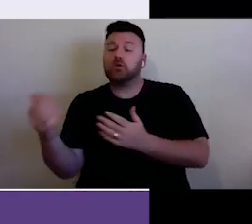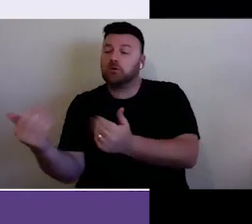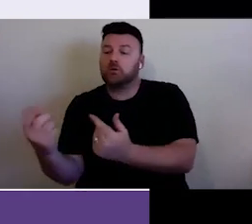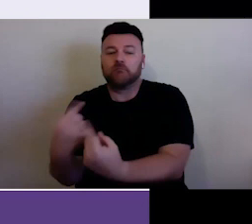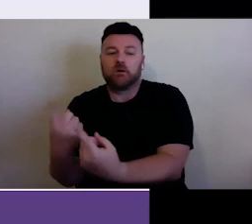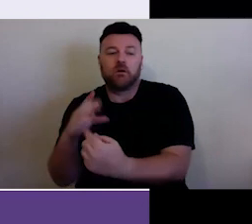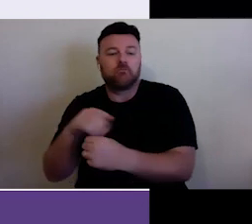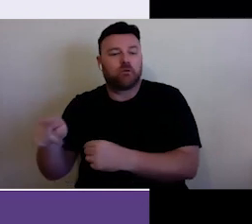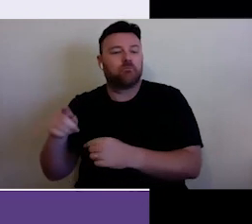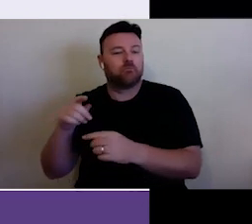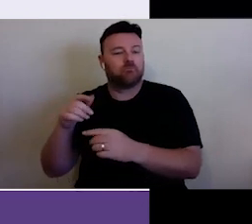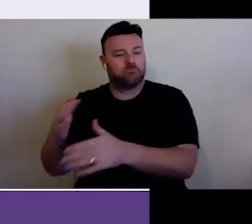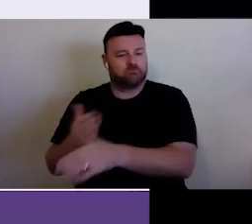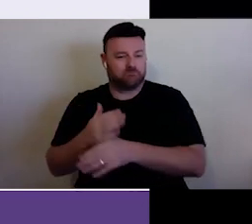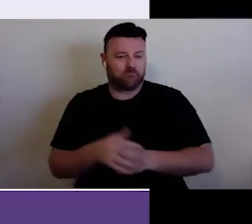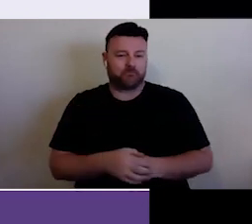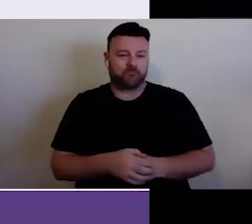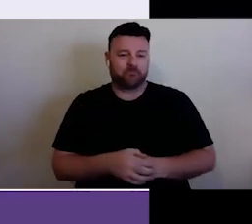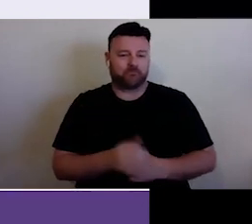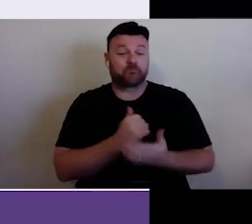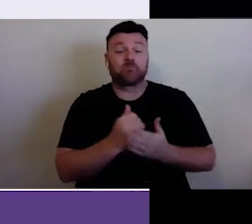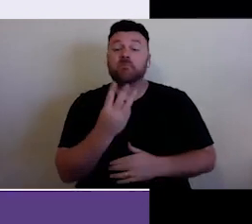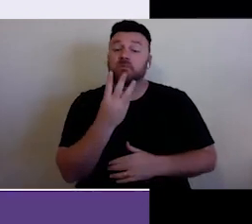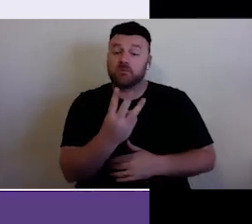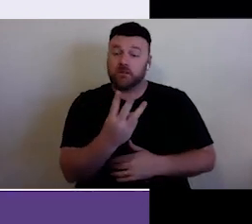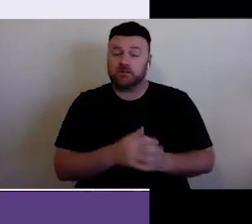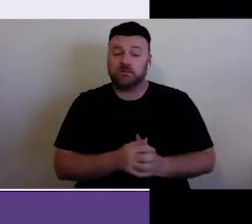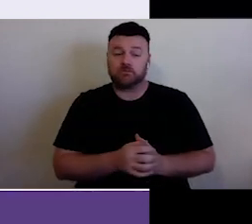consent and consultation. So you have this notion of free, prior